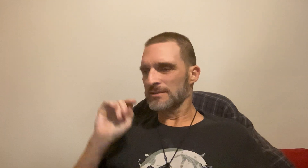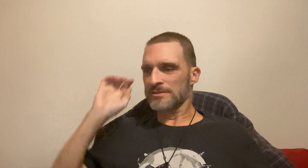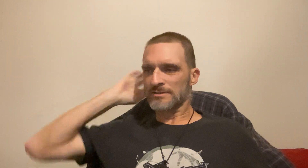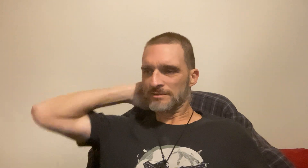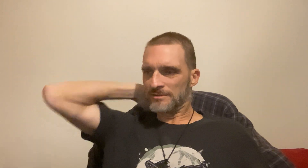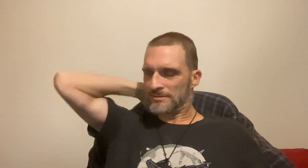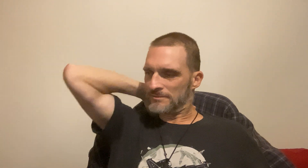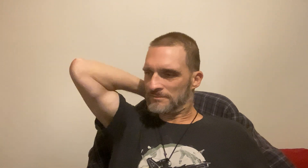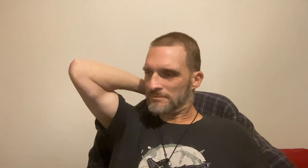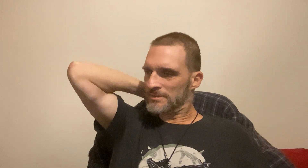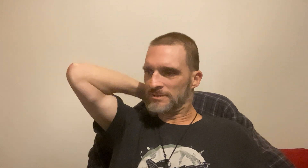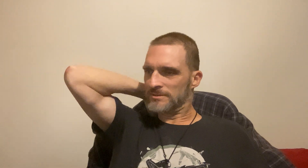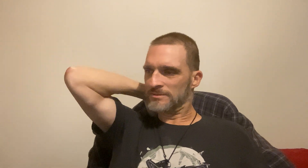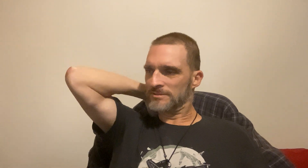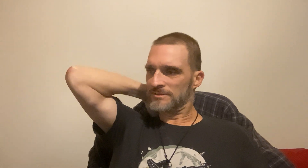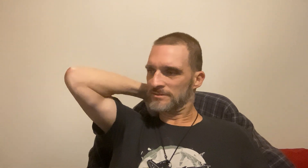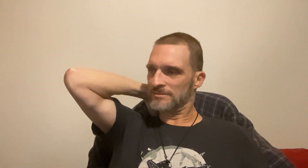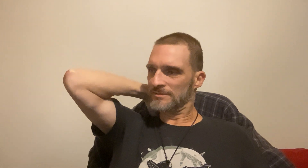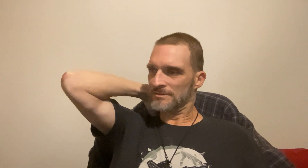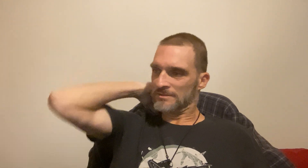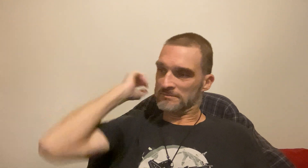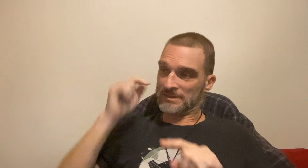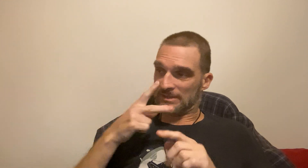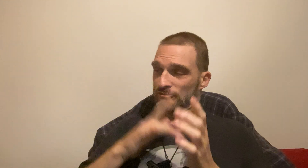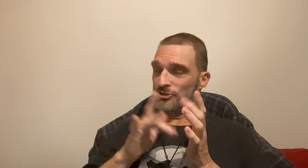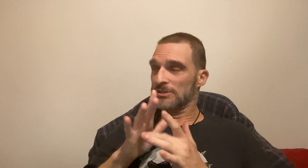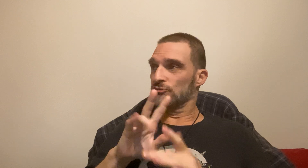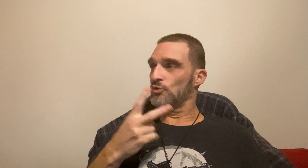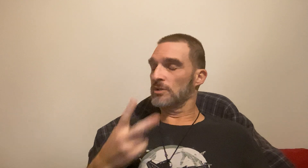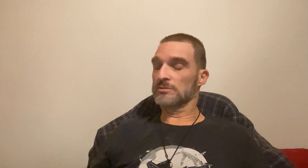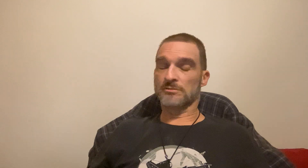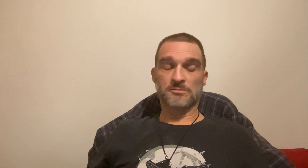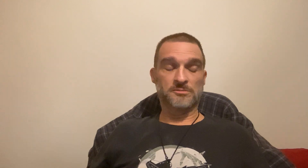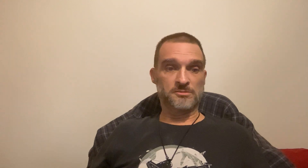He saved me. I seen Jesus twice. *wow*